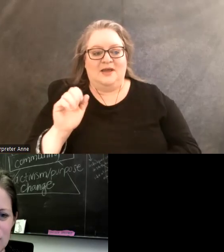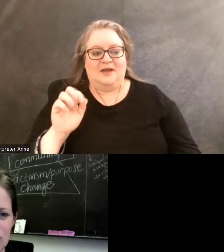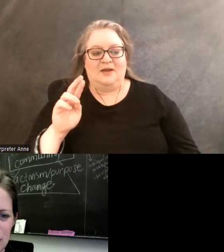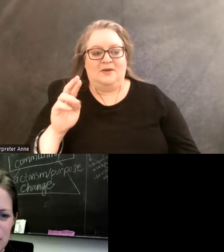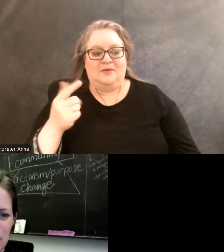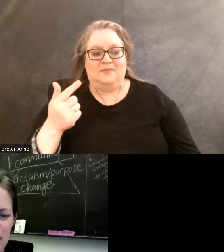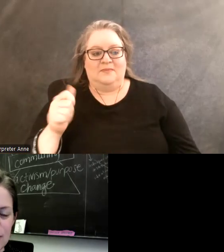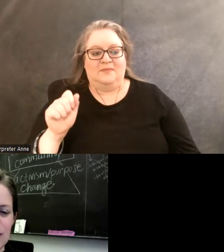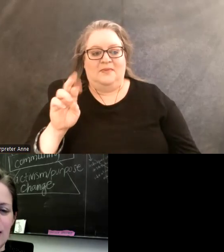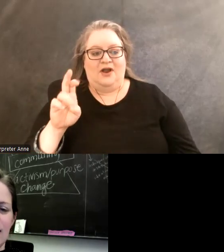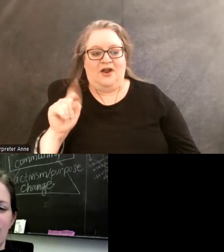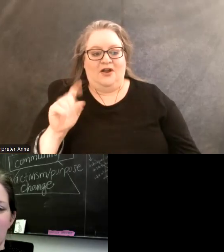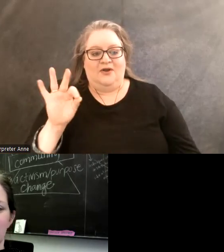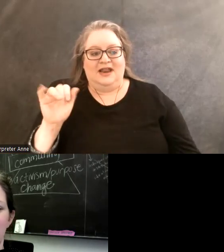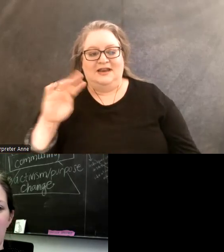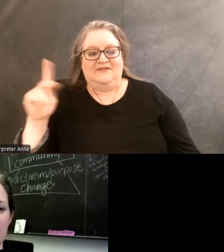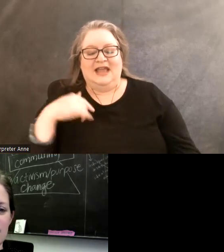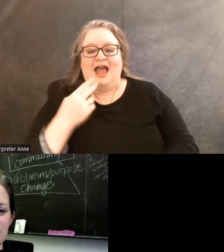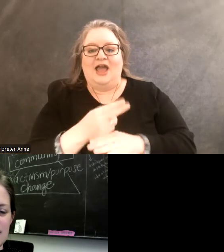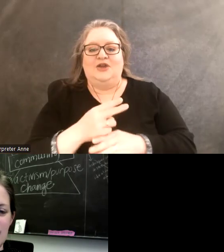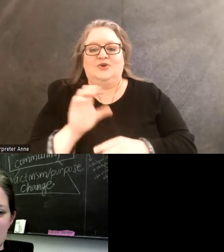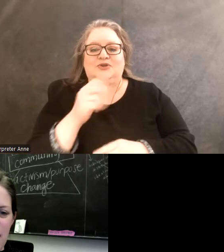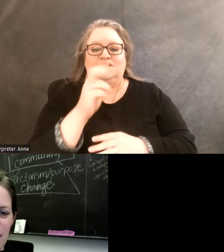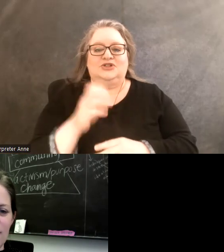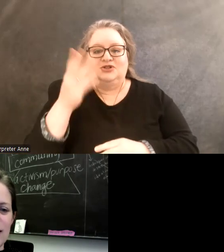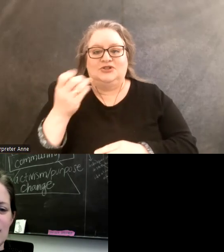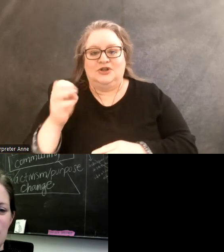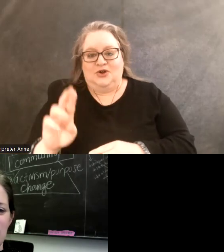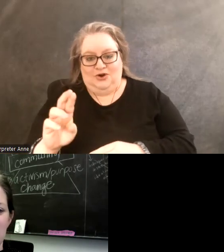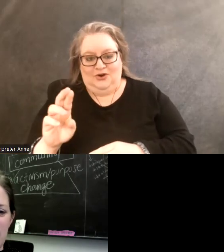she/her pronouns. I am sitting in my office, I'm wearing a